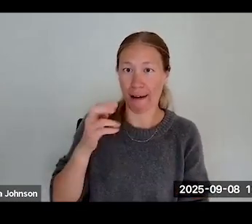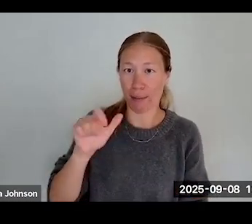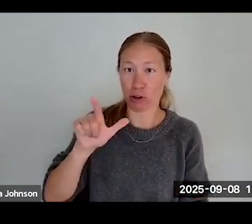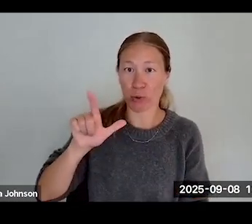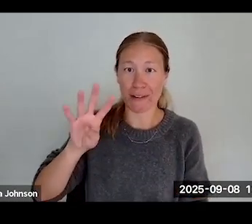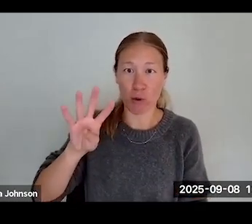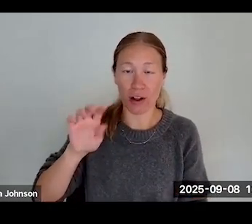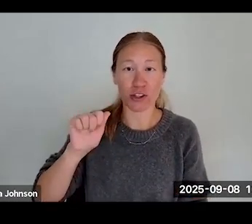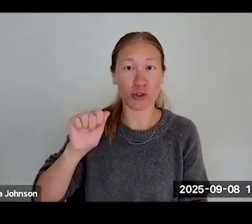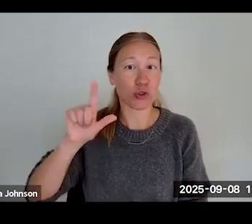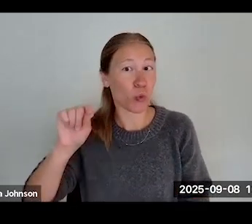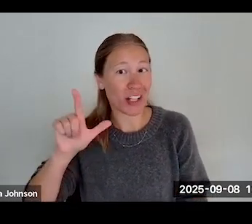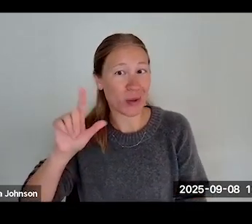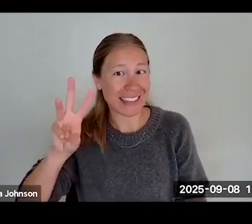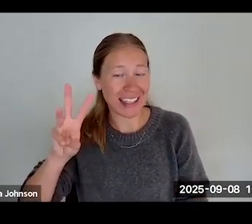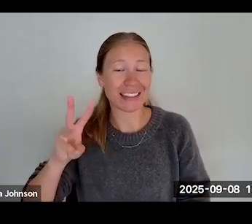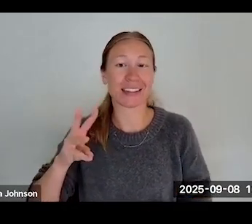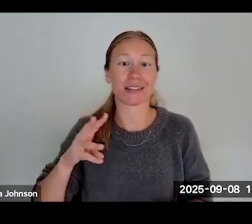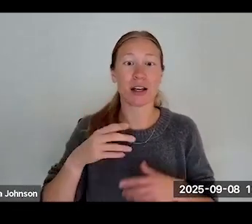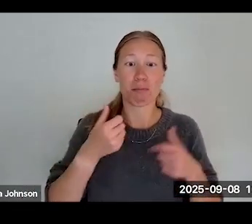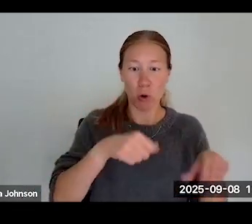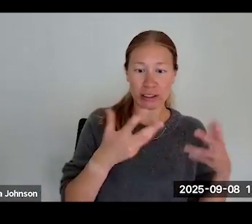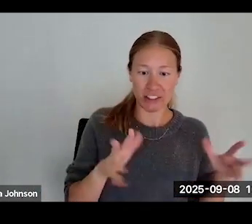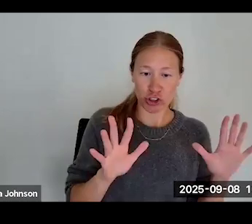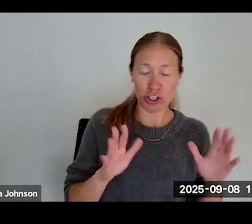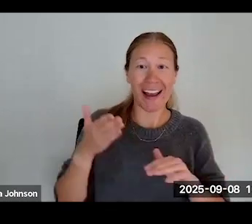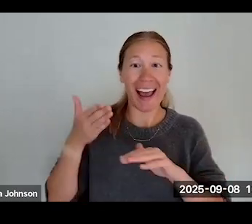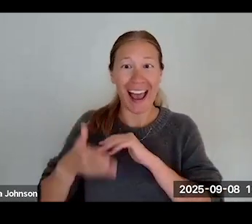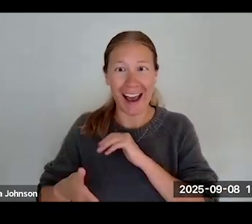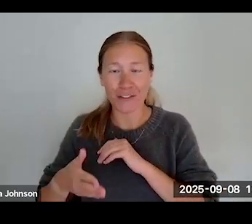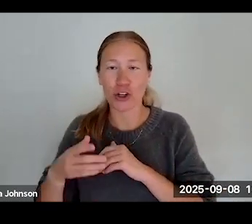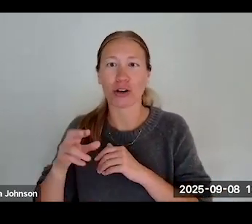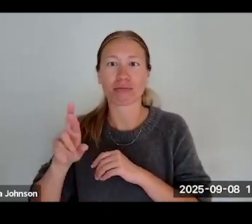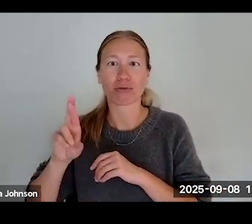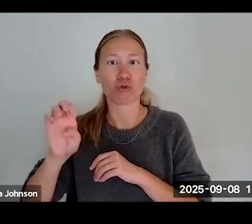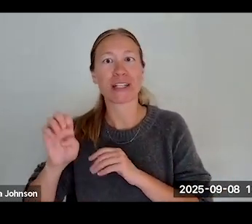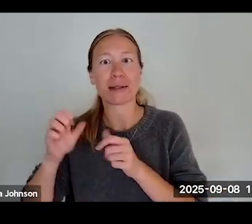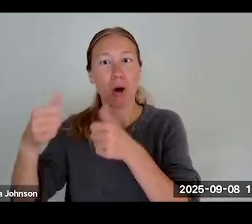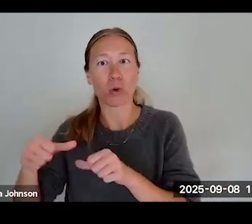and then repost or otherwise re-amplify that social media post,